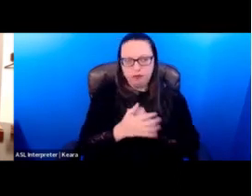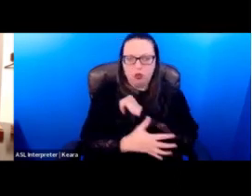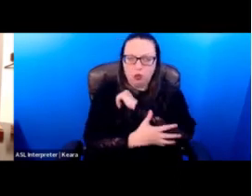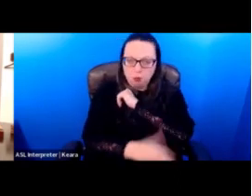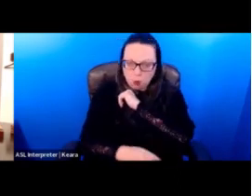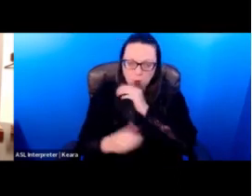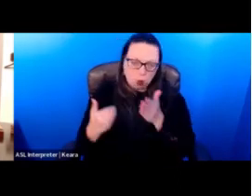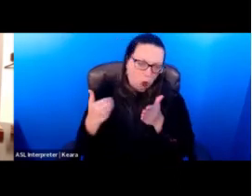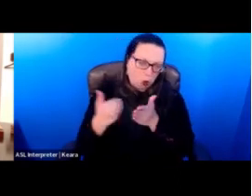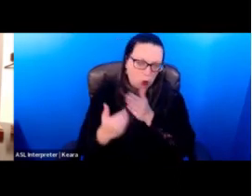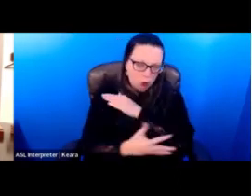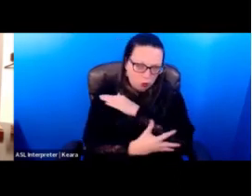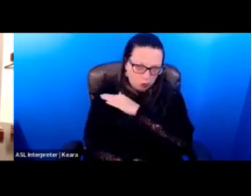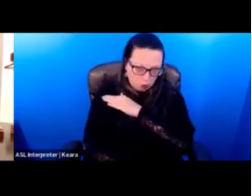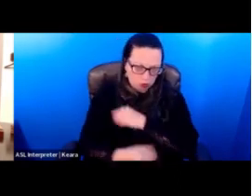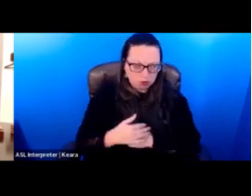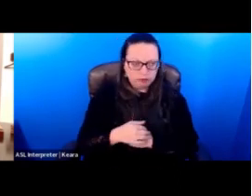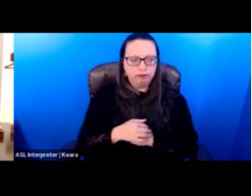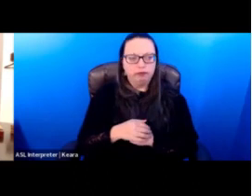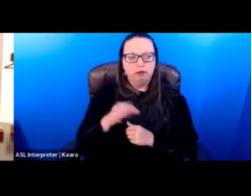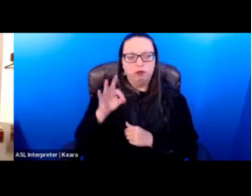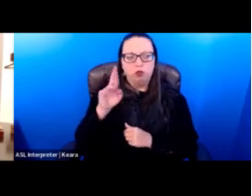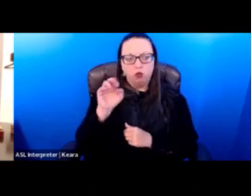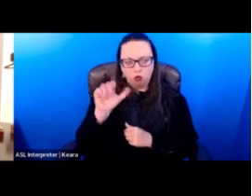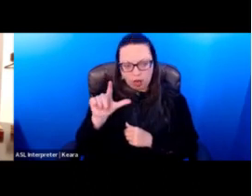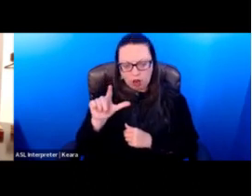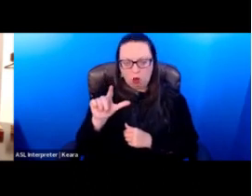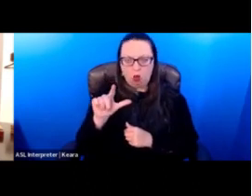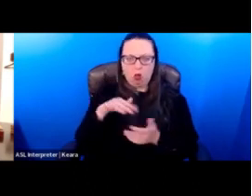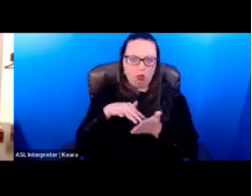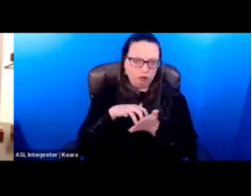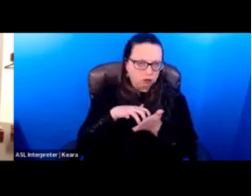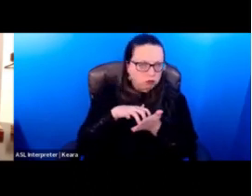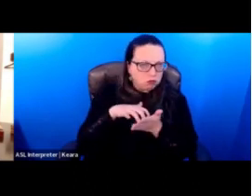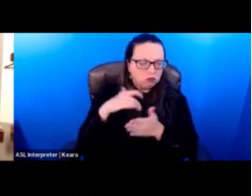poor, those who are frail and vulnerable. And you see how we define that people who live